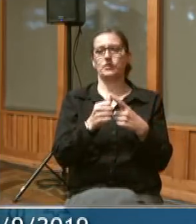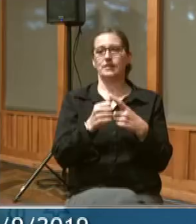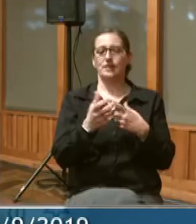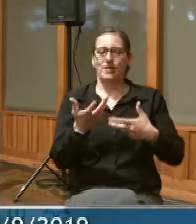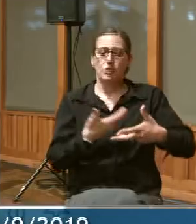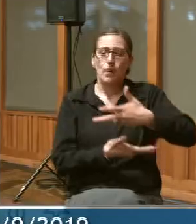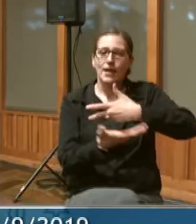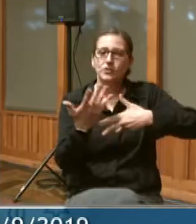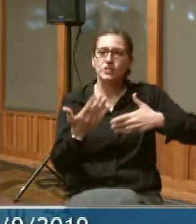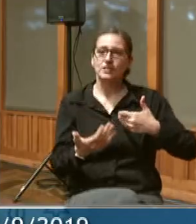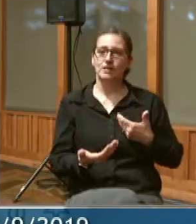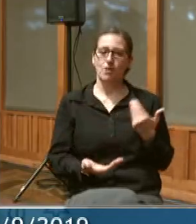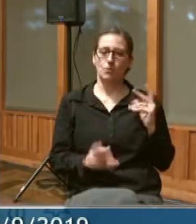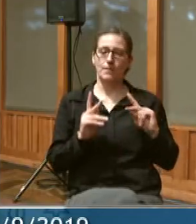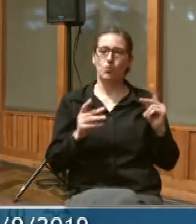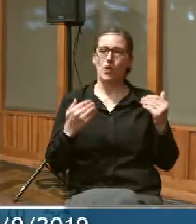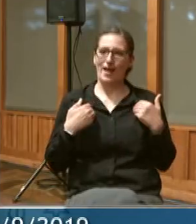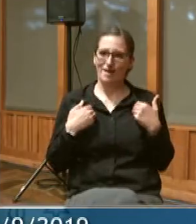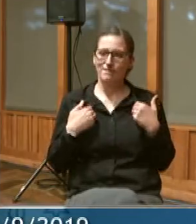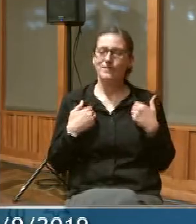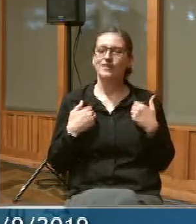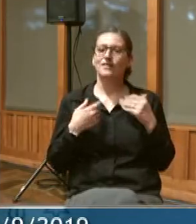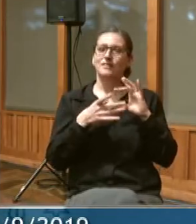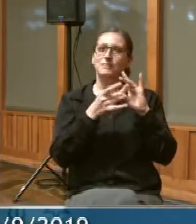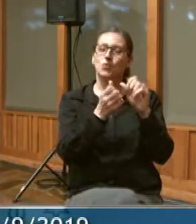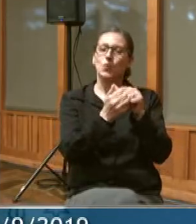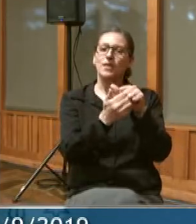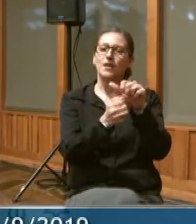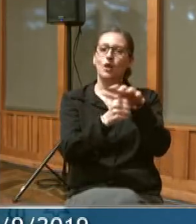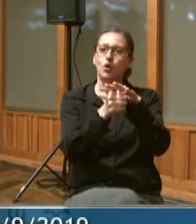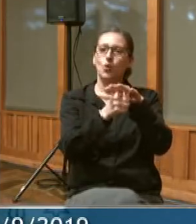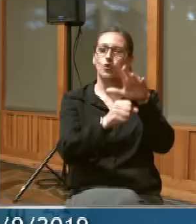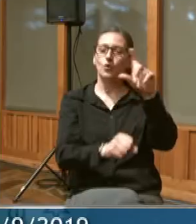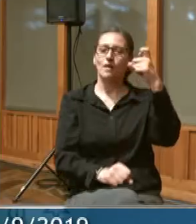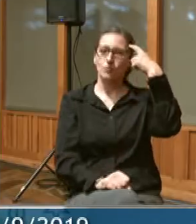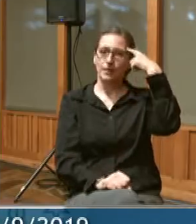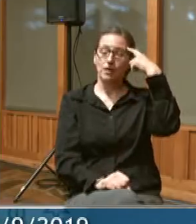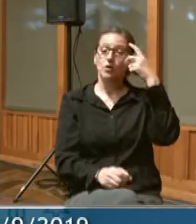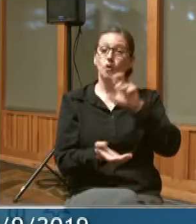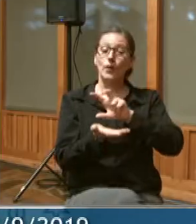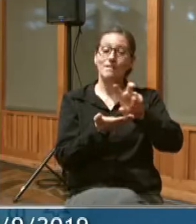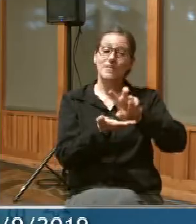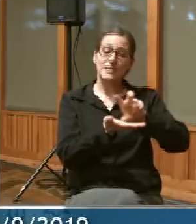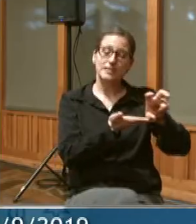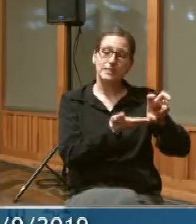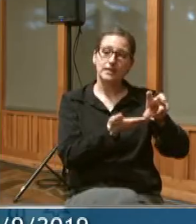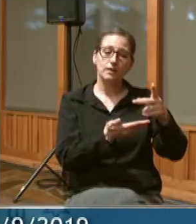THAT OUR WONDERFUL PARKS AND COMMUNITY CENTERS ALONG WITH OUR LIBRARY SYSTEMS ARE ONE OF THE FIRST INTERACTIONS THAT OUR